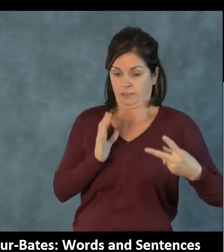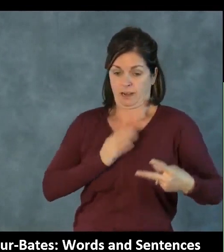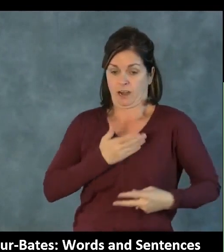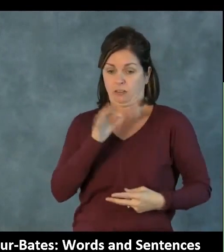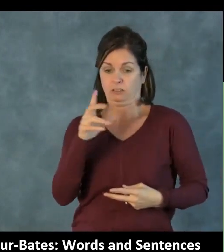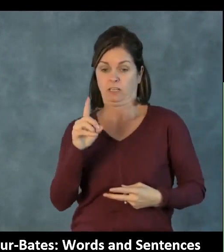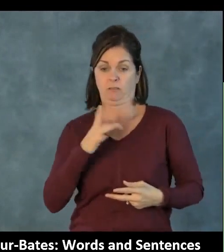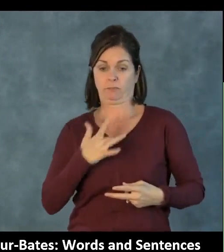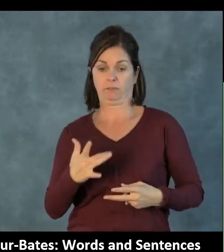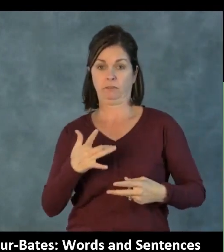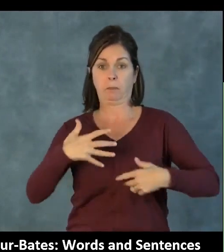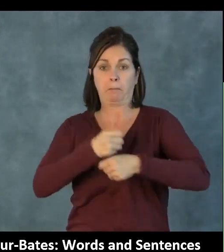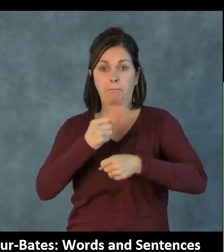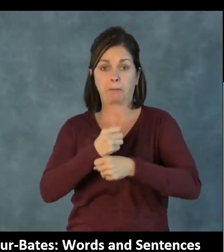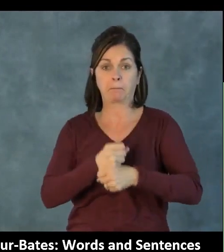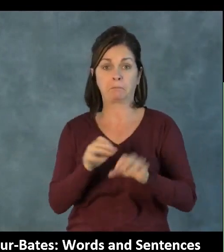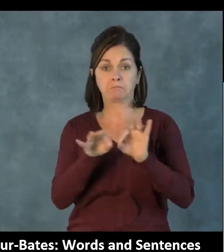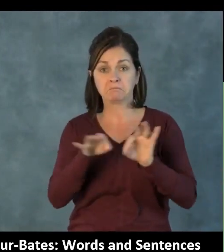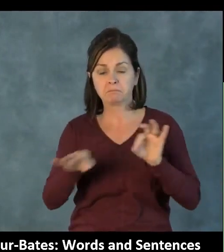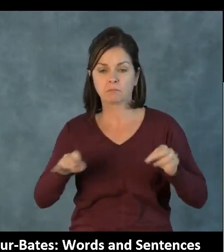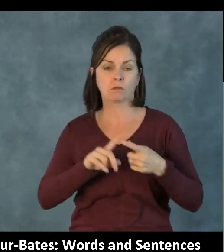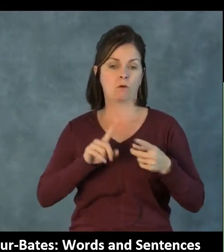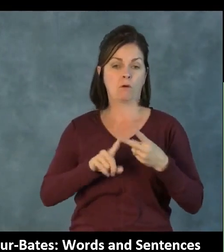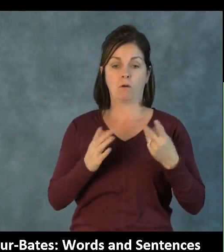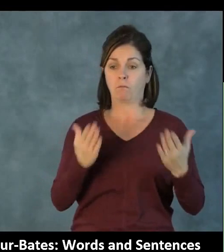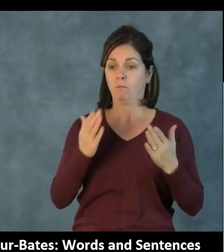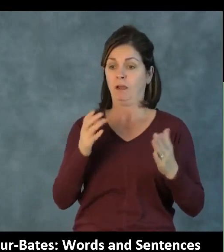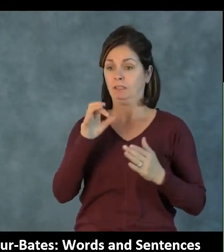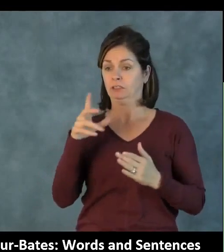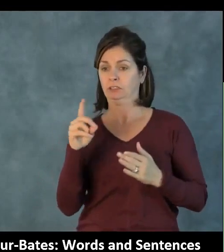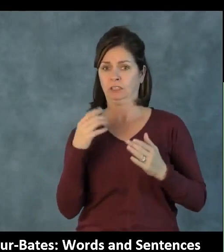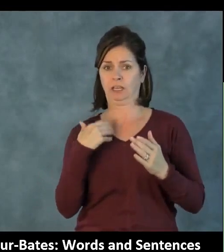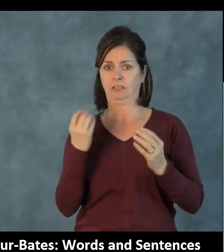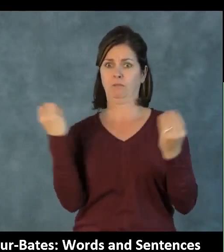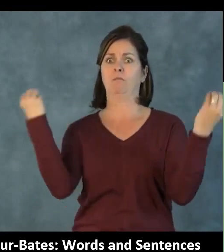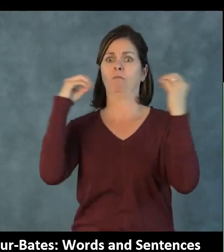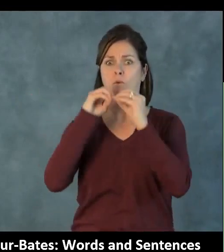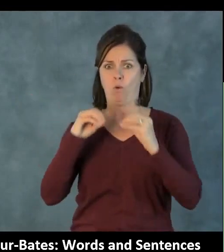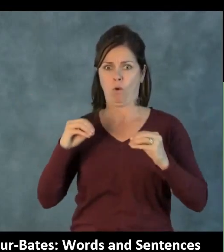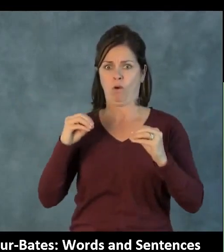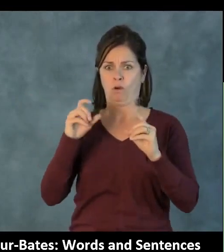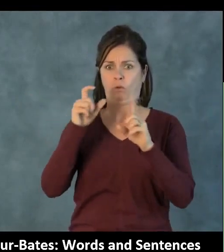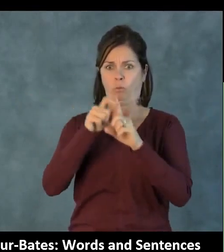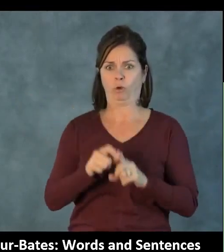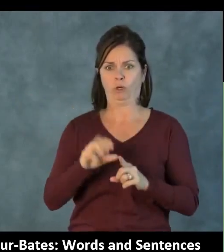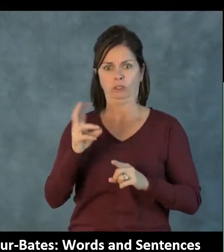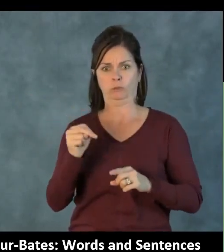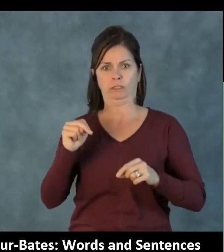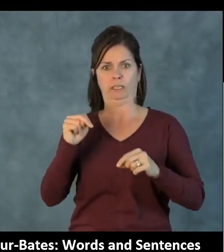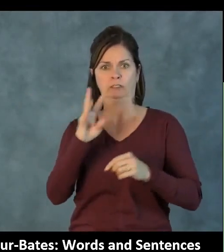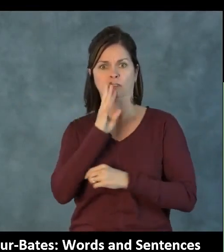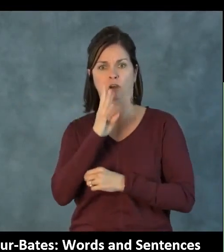"My child's either talking in shorter sentences than that," or "My child's using more words than that when they talk."